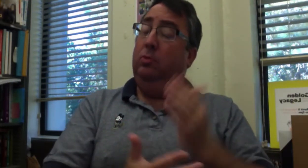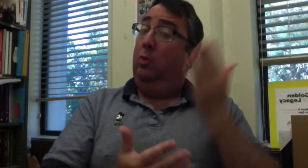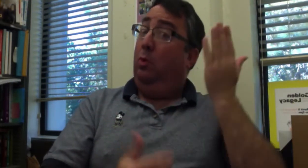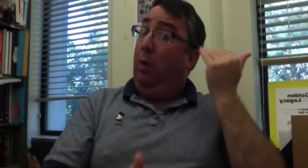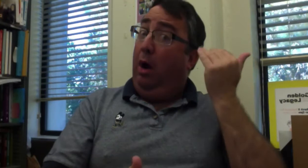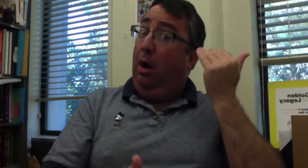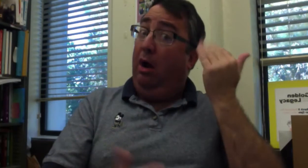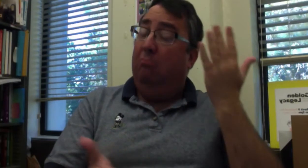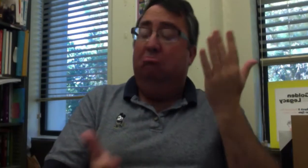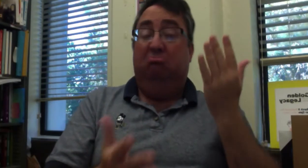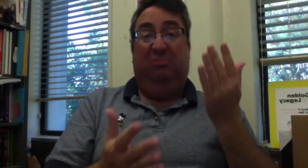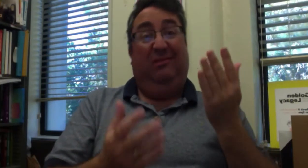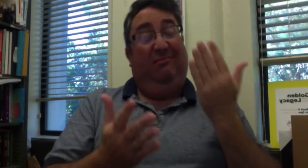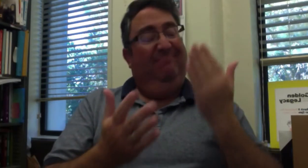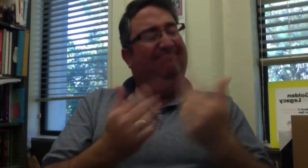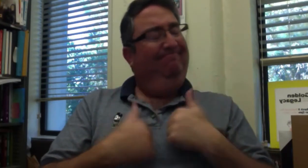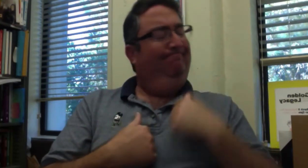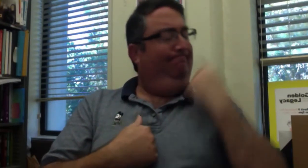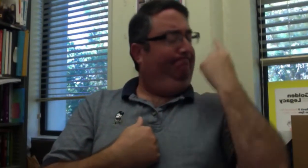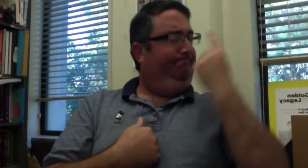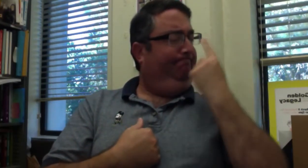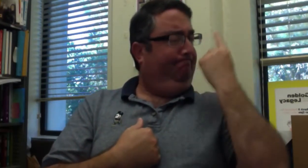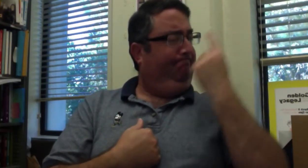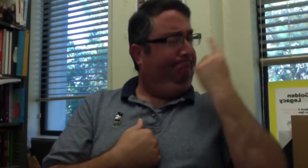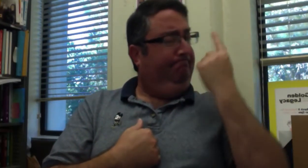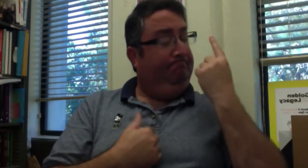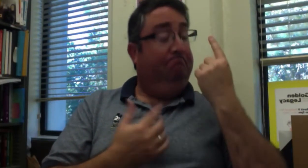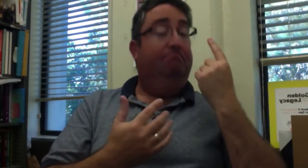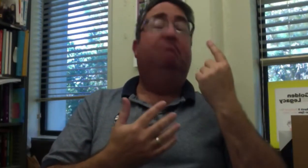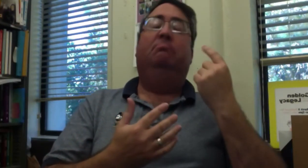Why the change? I wonder -- I have some suspicions.